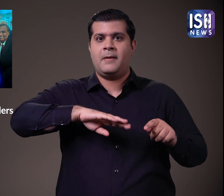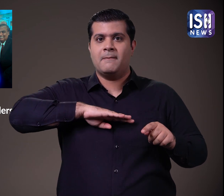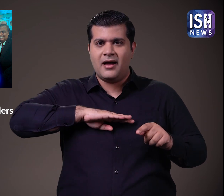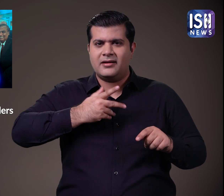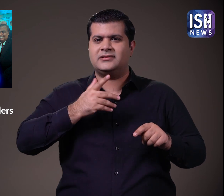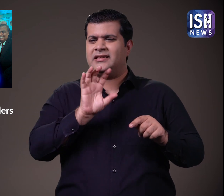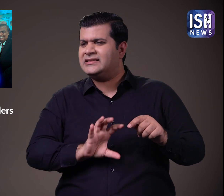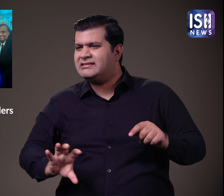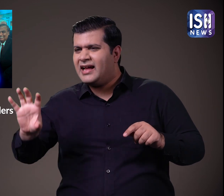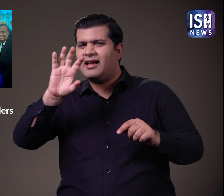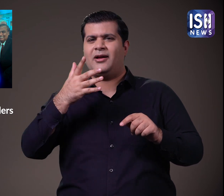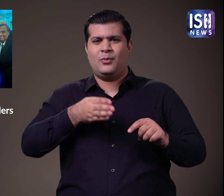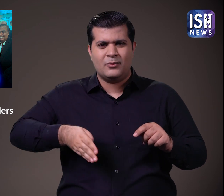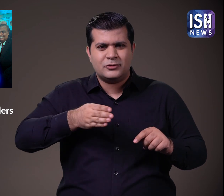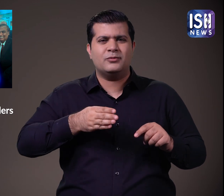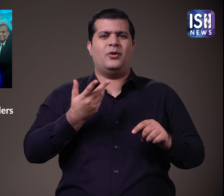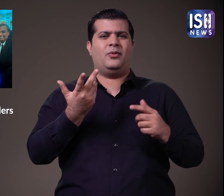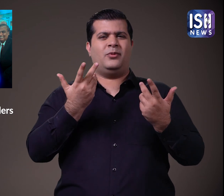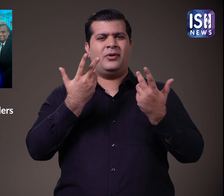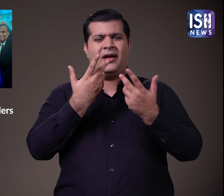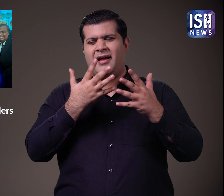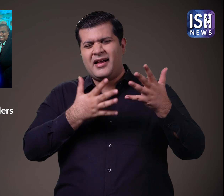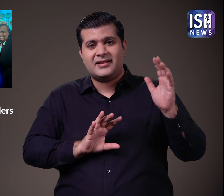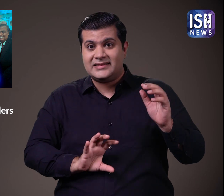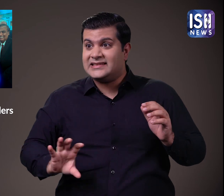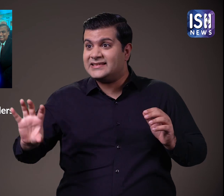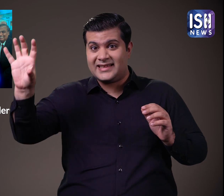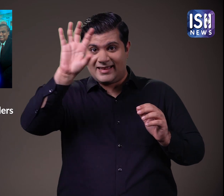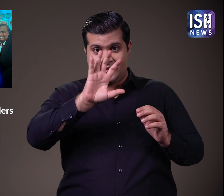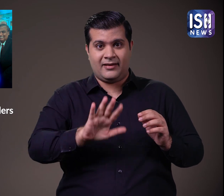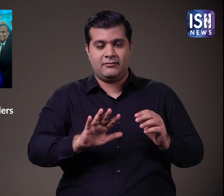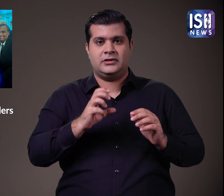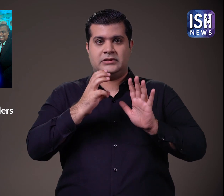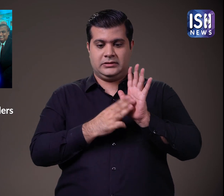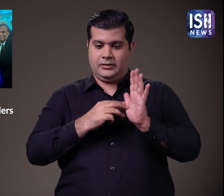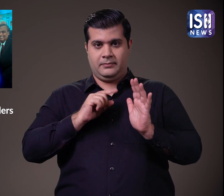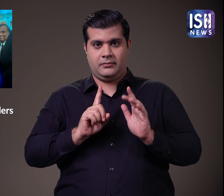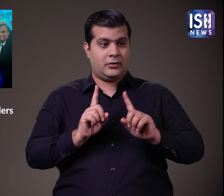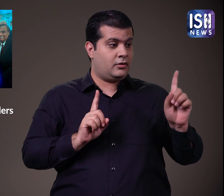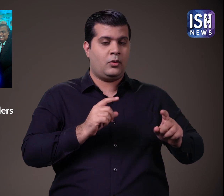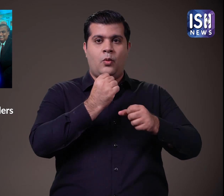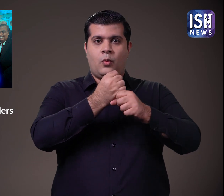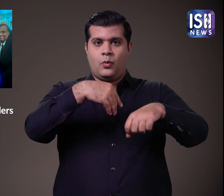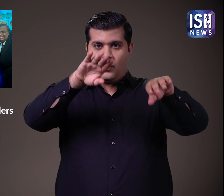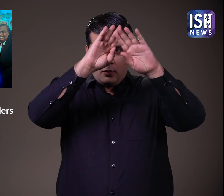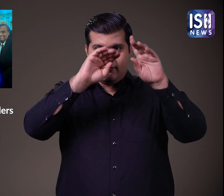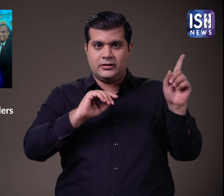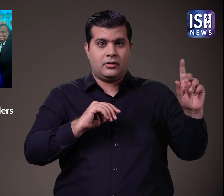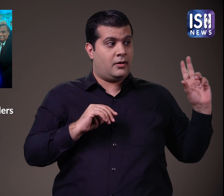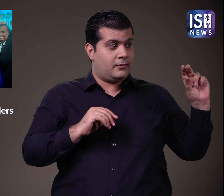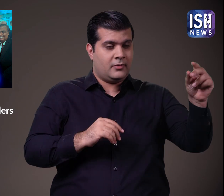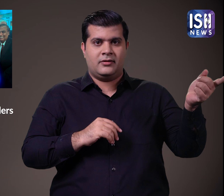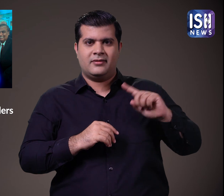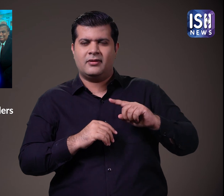Similarly, in states like West Bengal and others, the Governor administers the oath of office to the Chief Ministers.